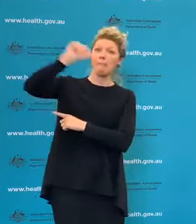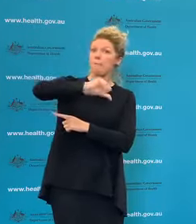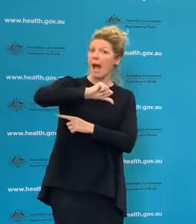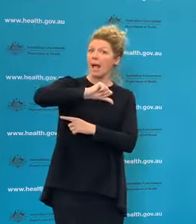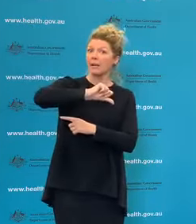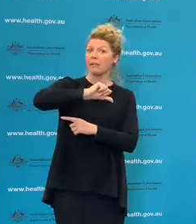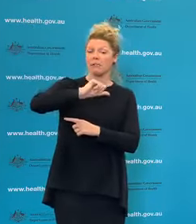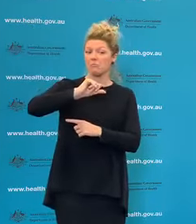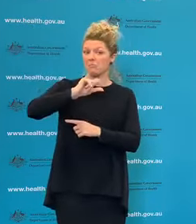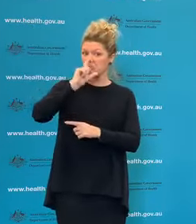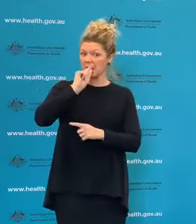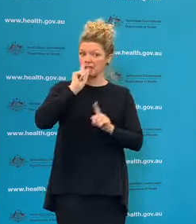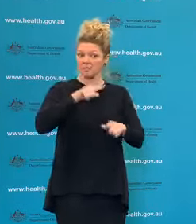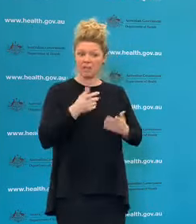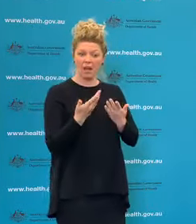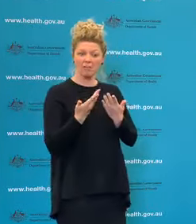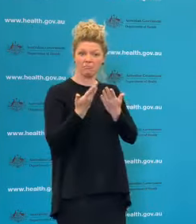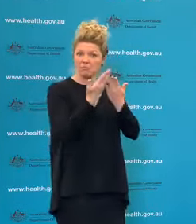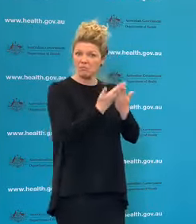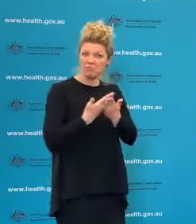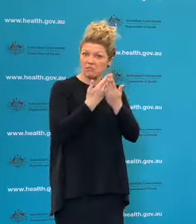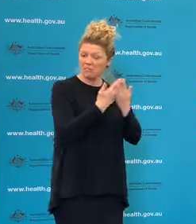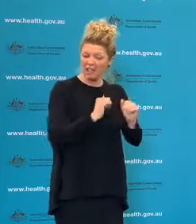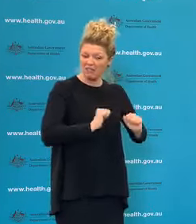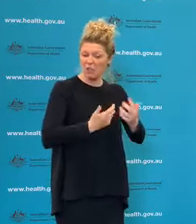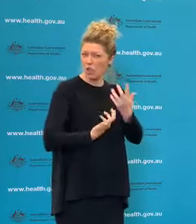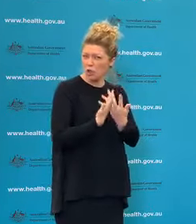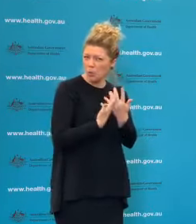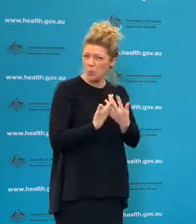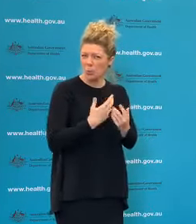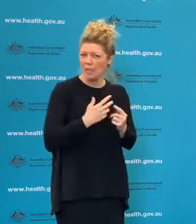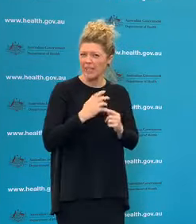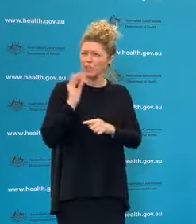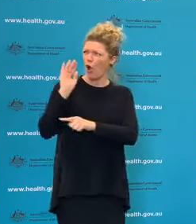border is completely open. Presumably you would expect they would have to